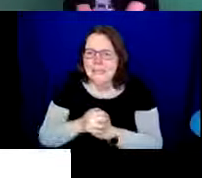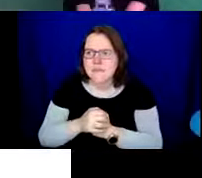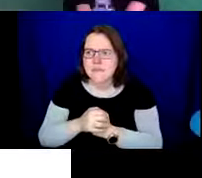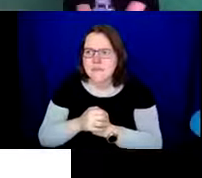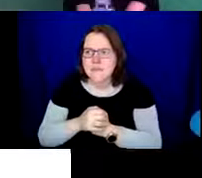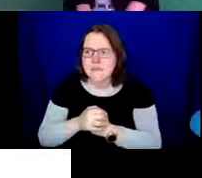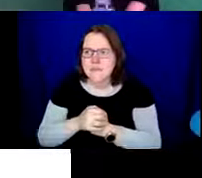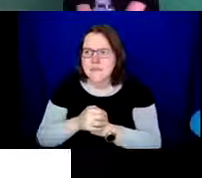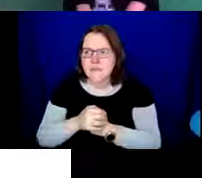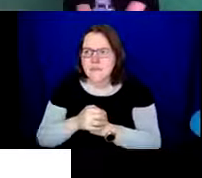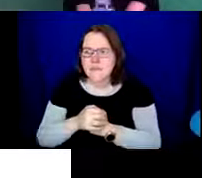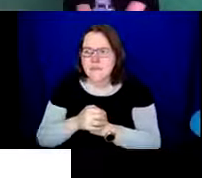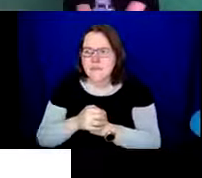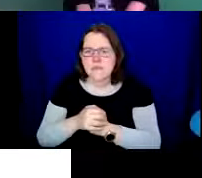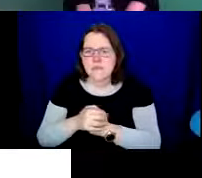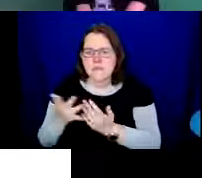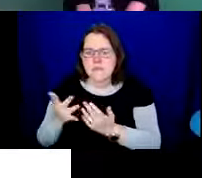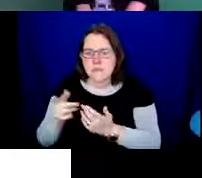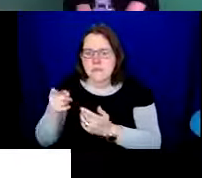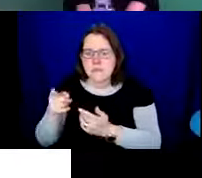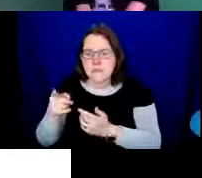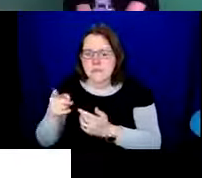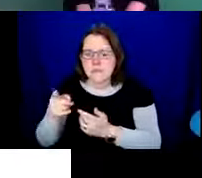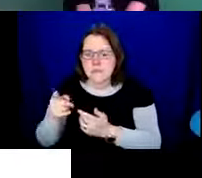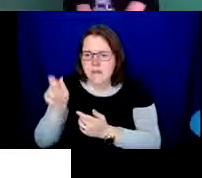yeah you're still um i haven't got a name on there